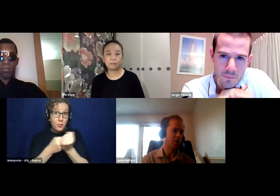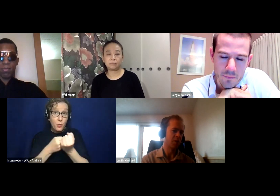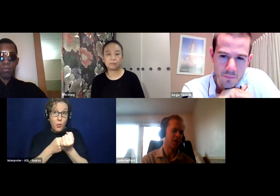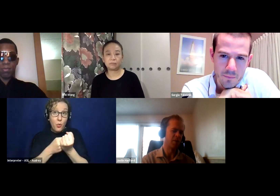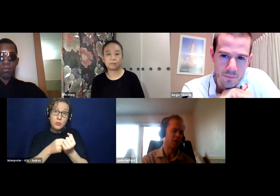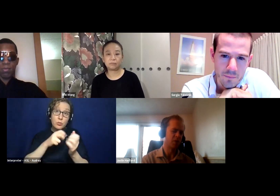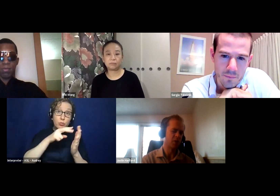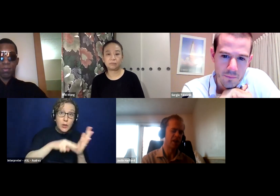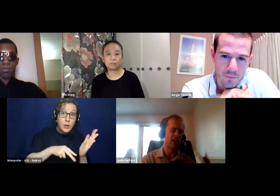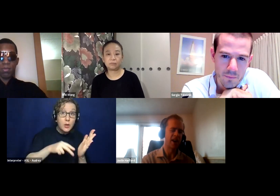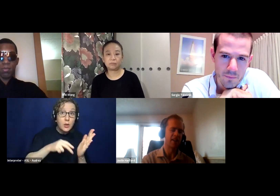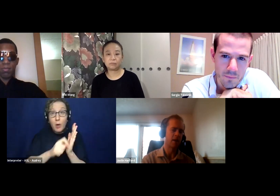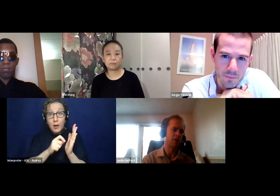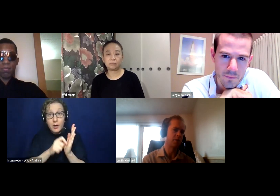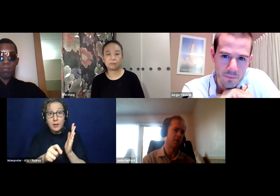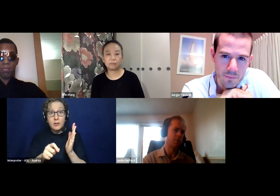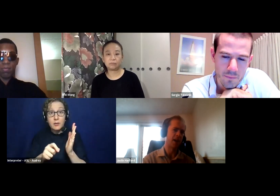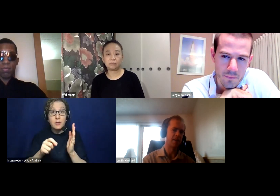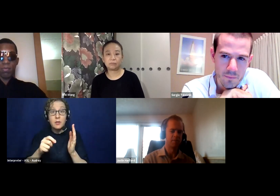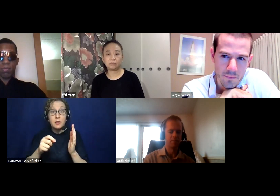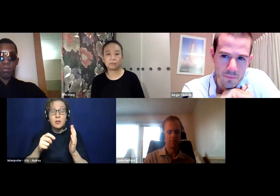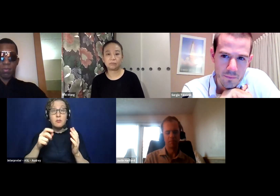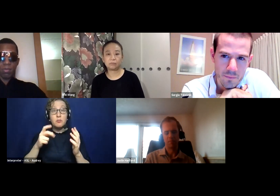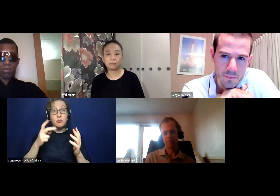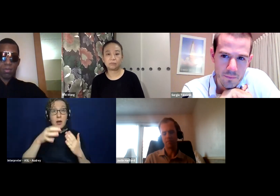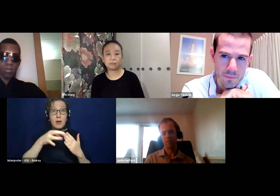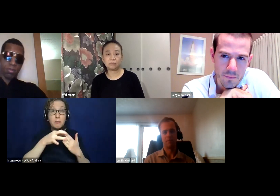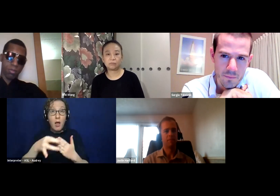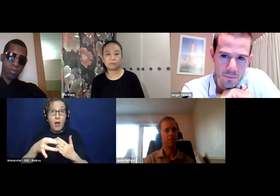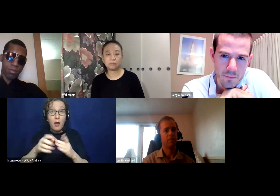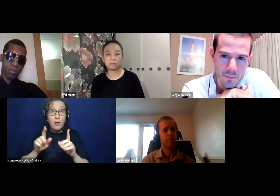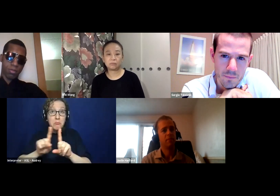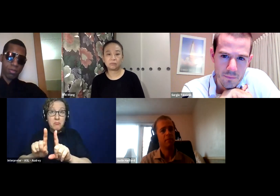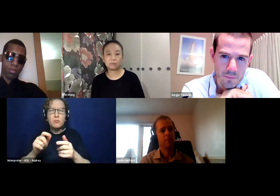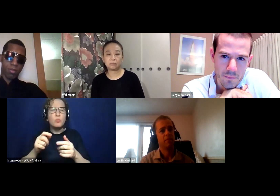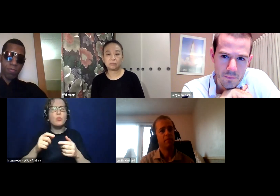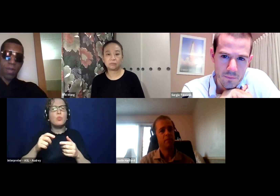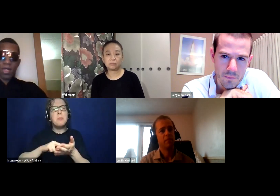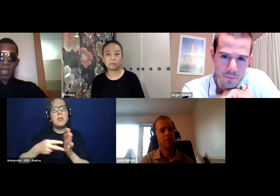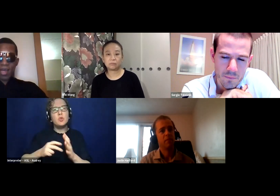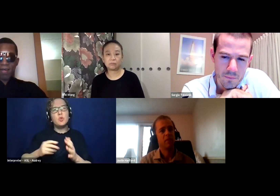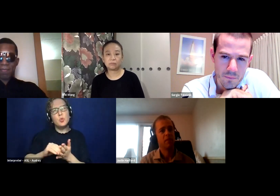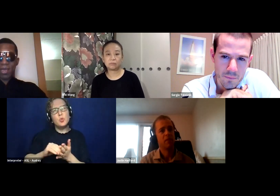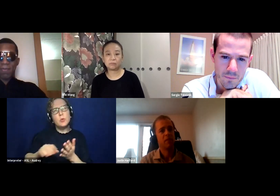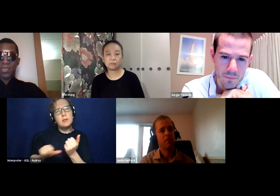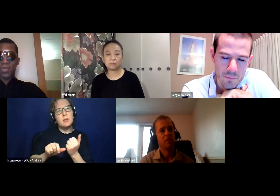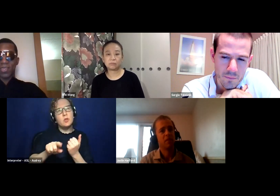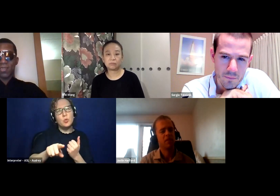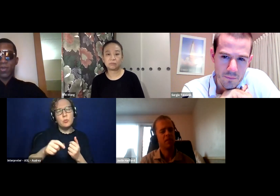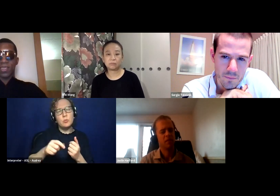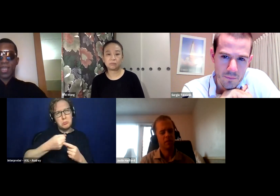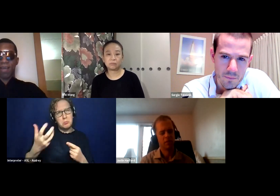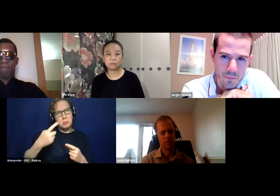or sighted guide? How would you describe that? >> JUSTICE CHUKWU: Coming to the student staff,